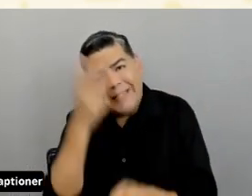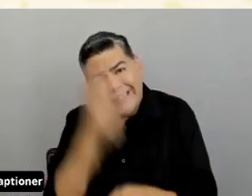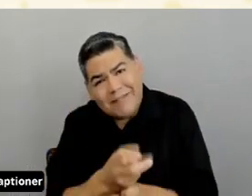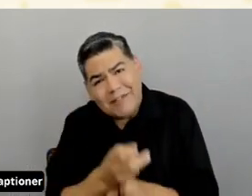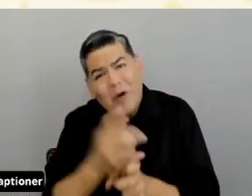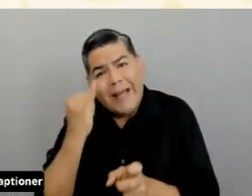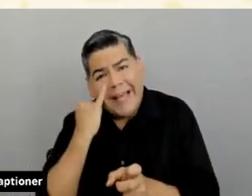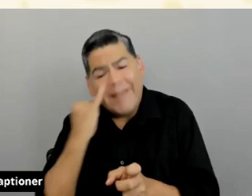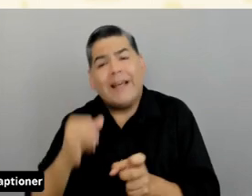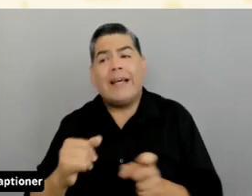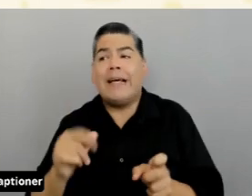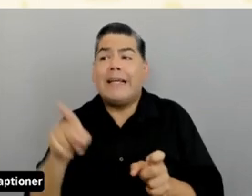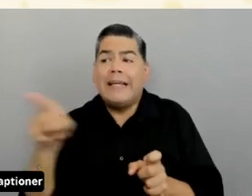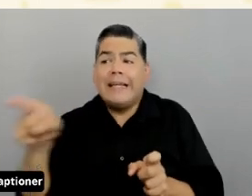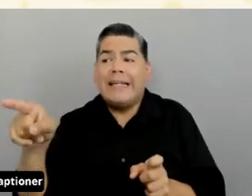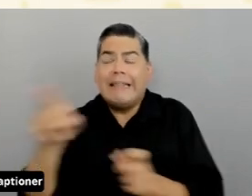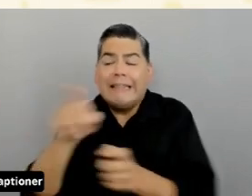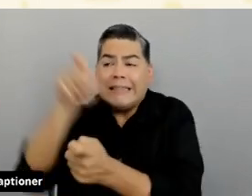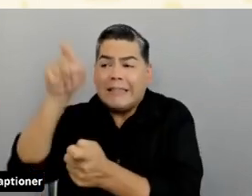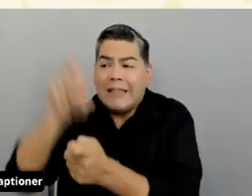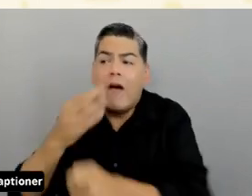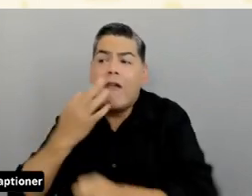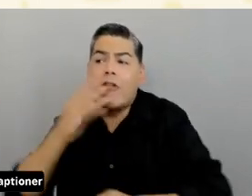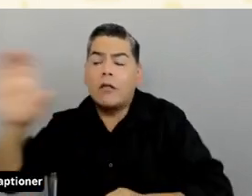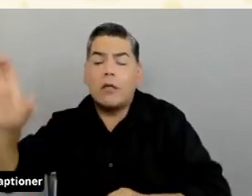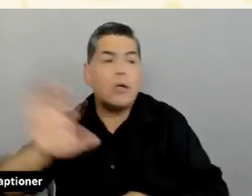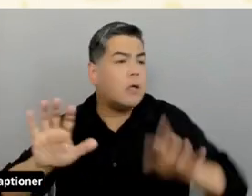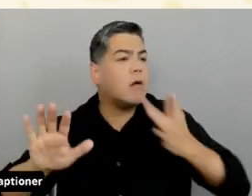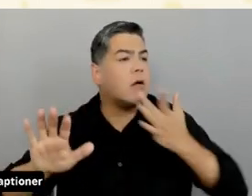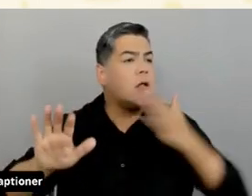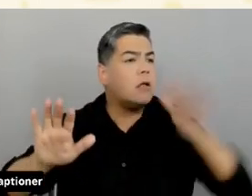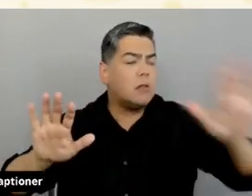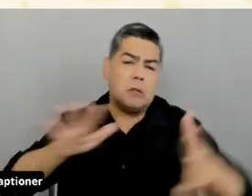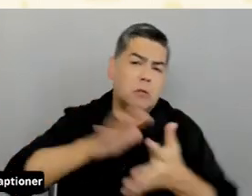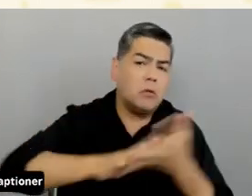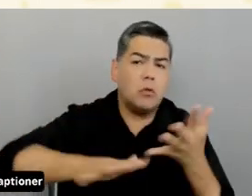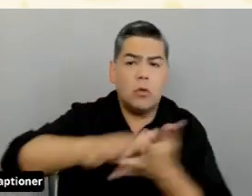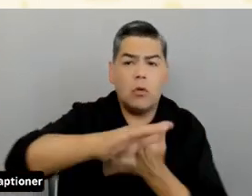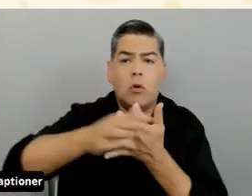of a specific set of colors will create .